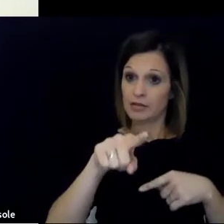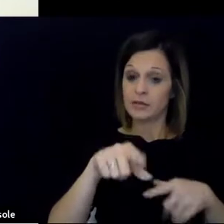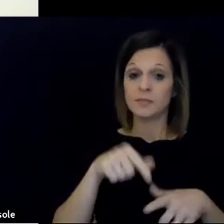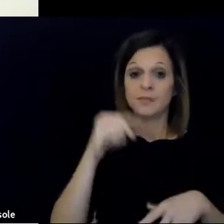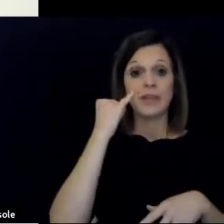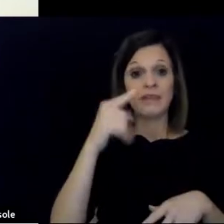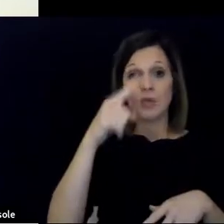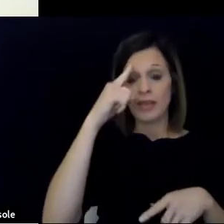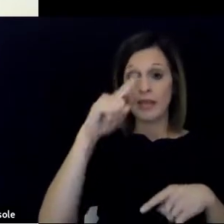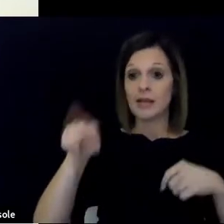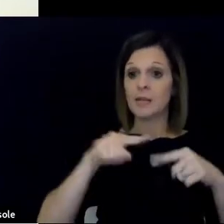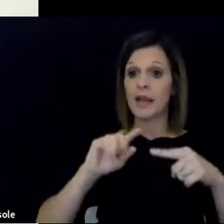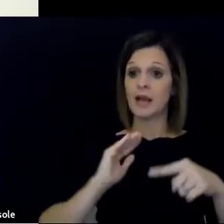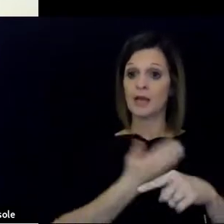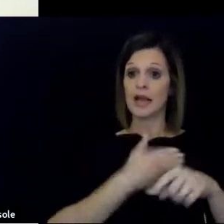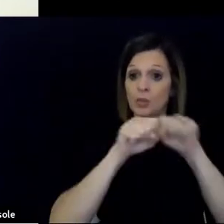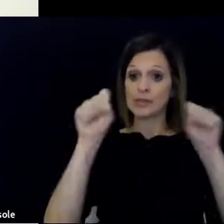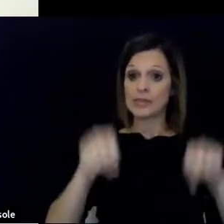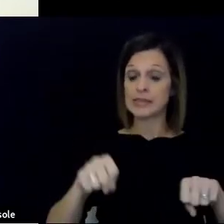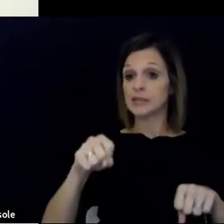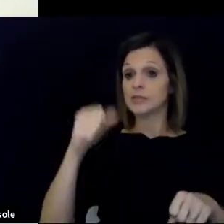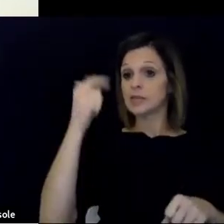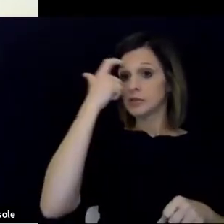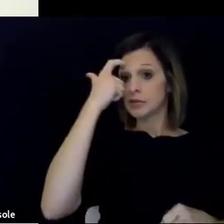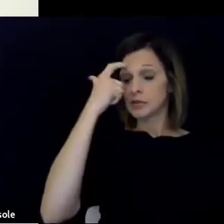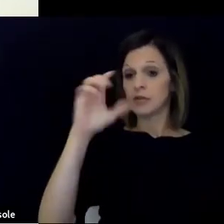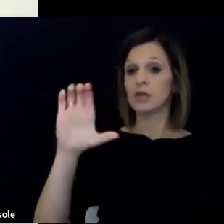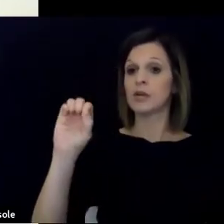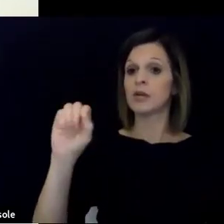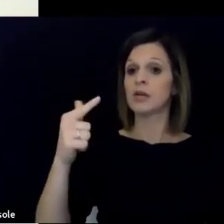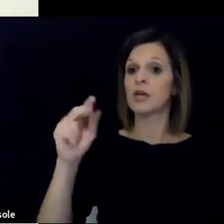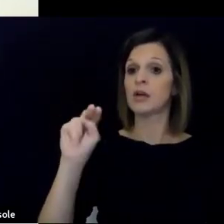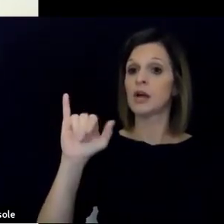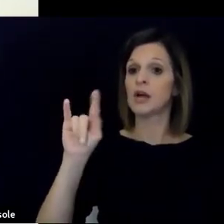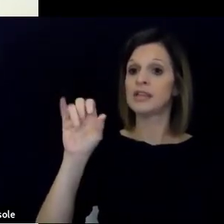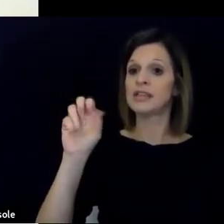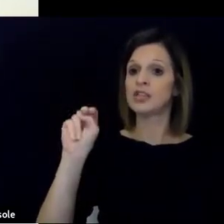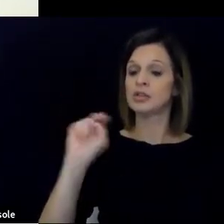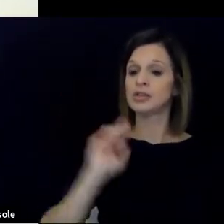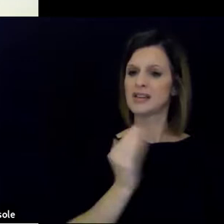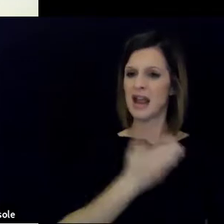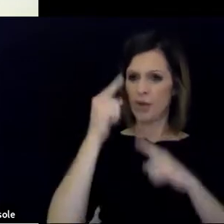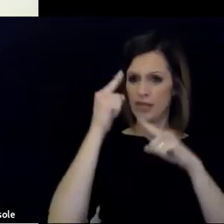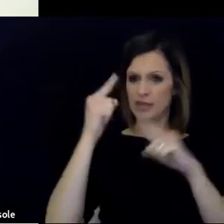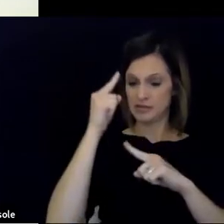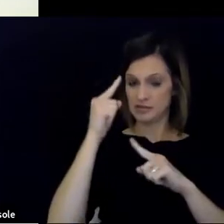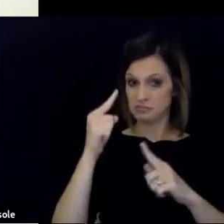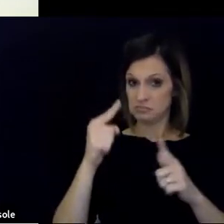our thinking, just sometimes, does your thinking ever become dysregulated